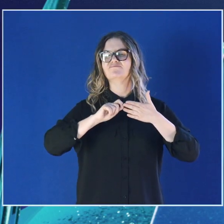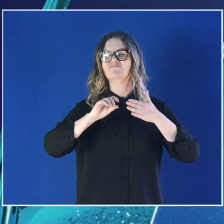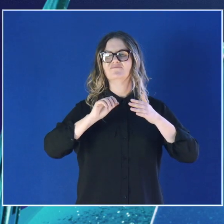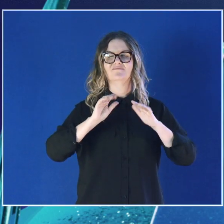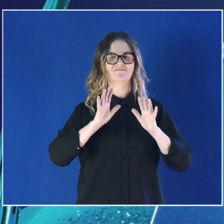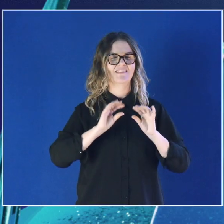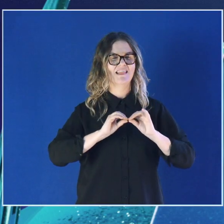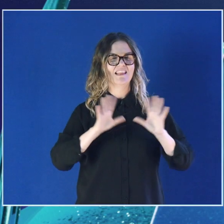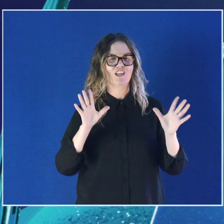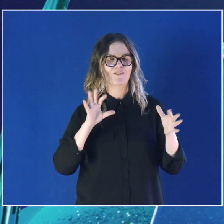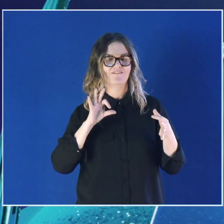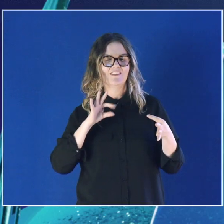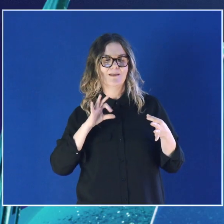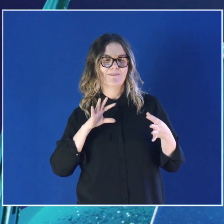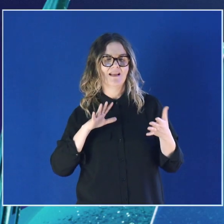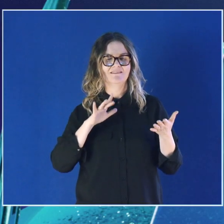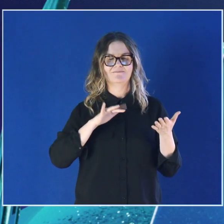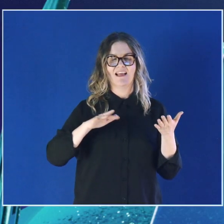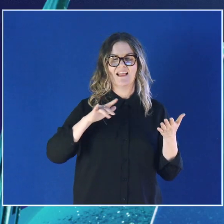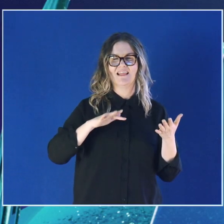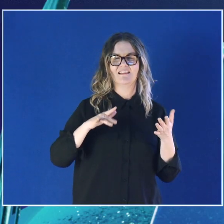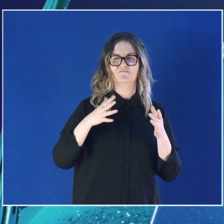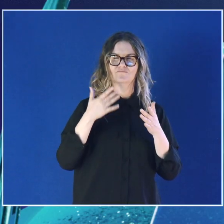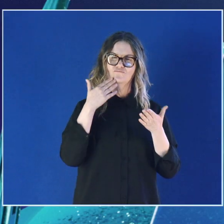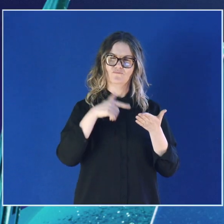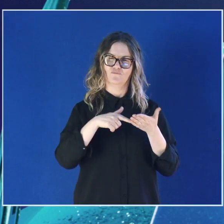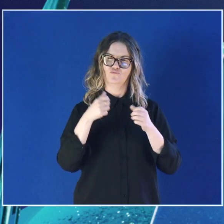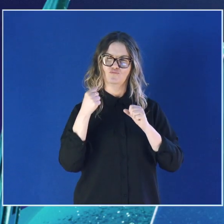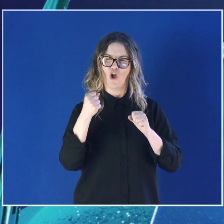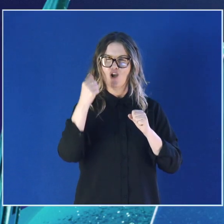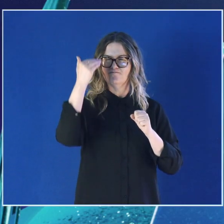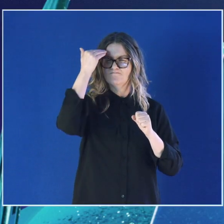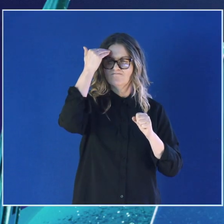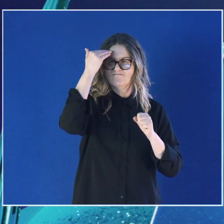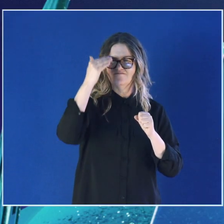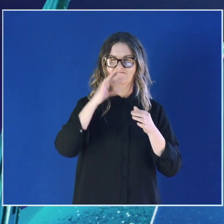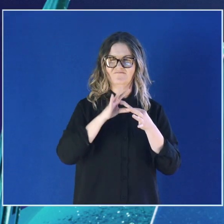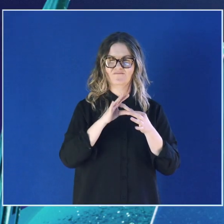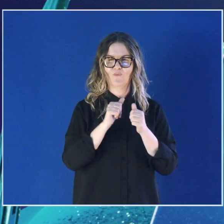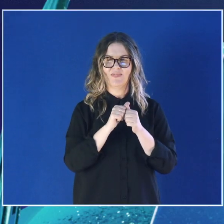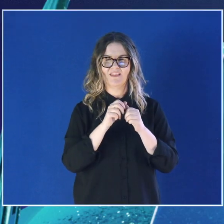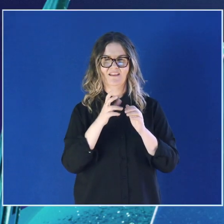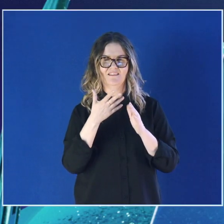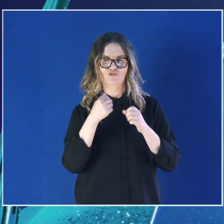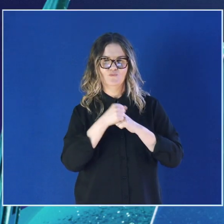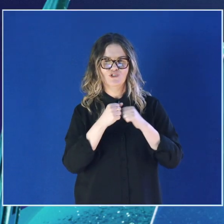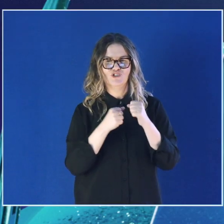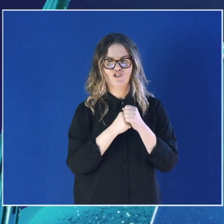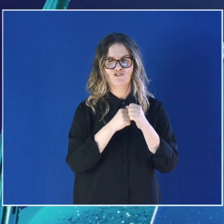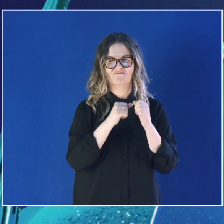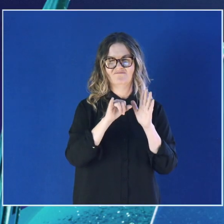and strong awareness of structure. Tables and multi-level lists clearly convey hierarchy.